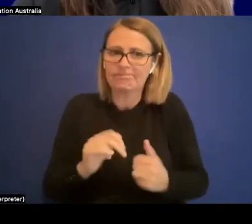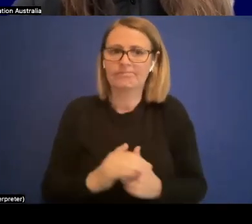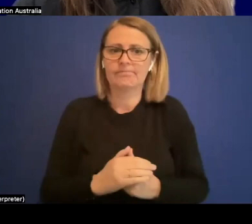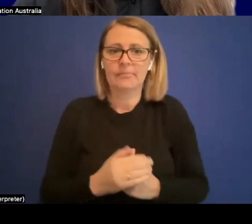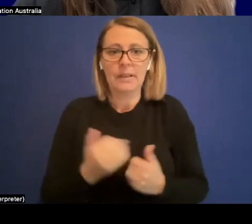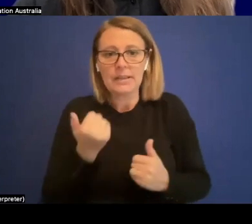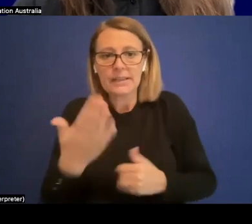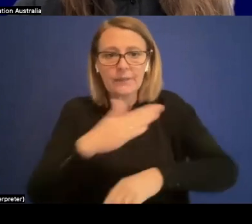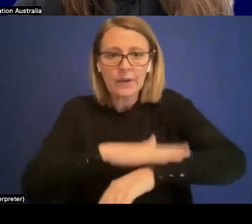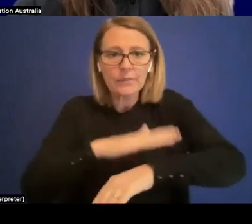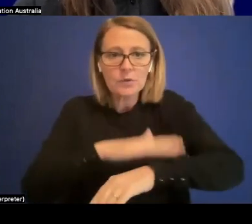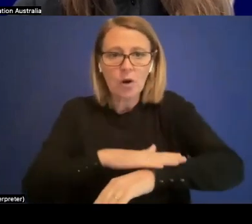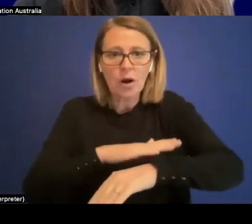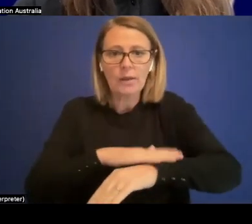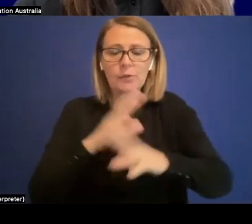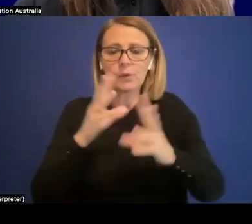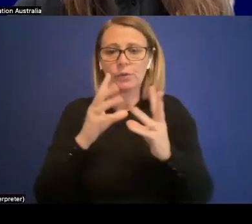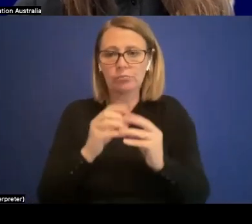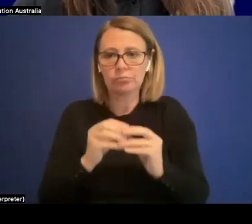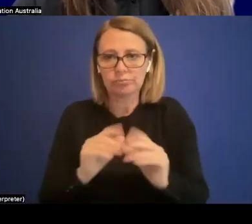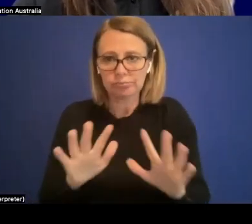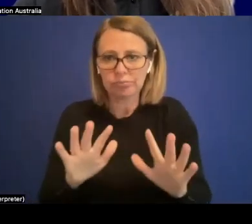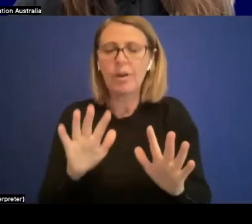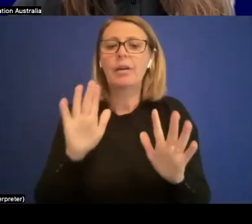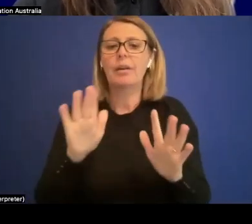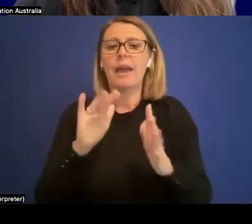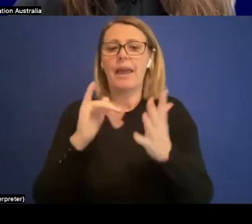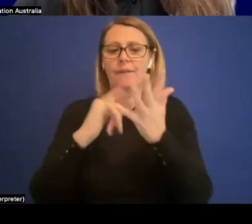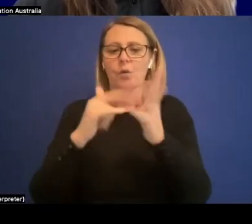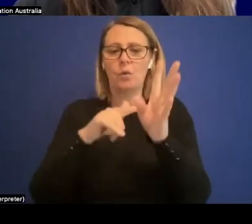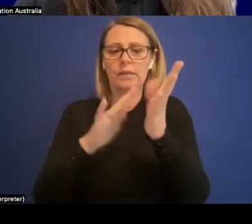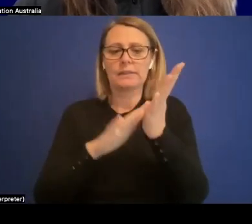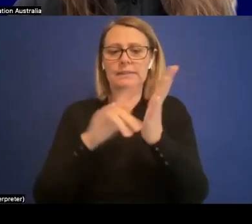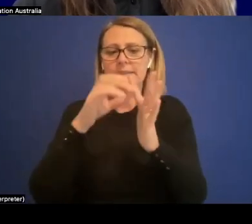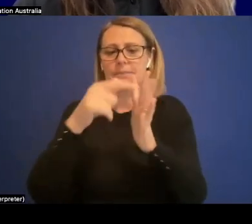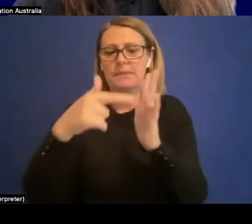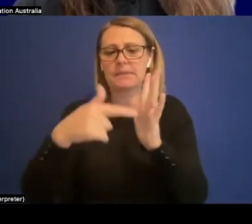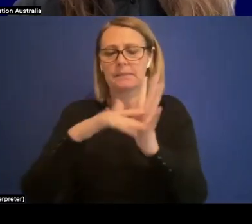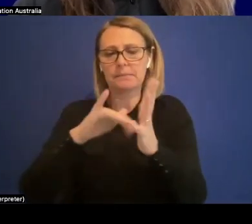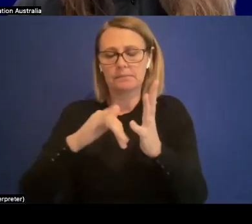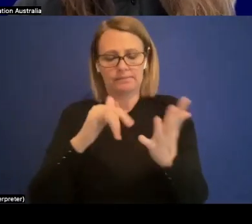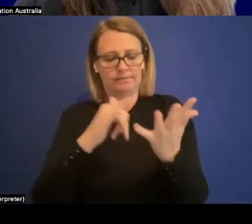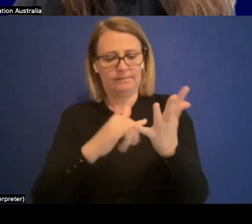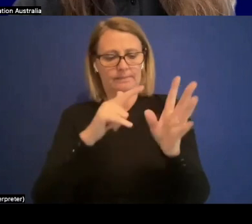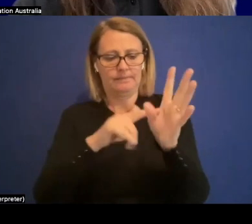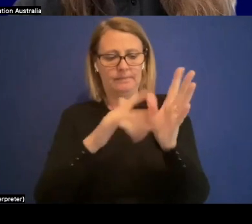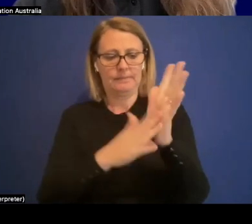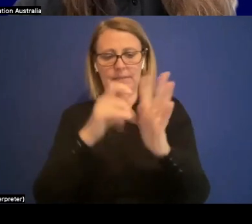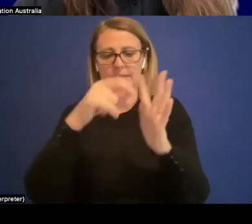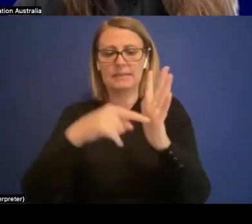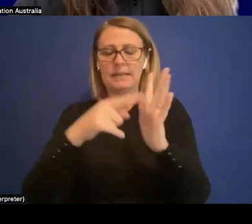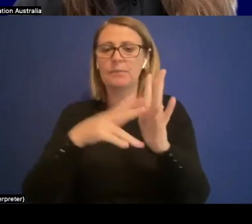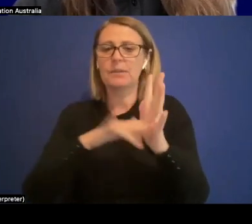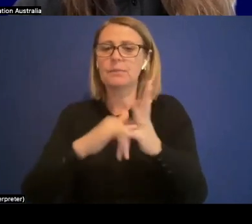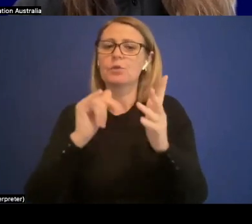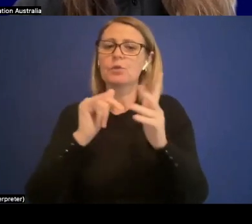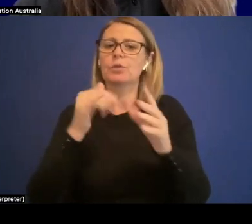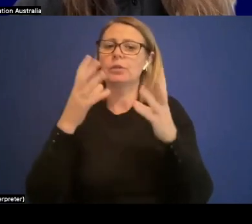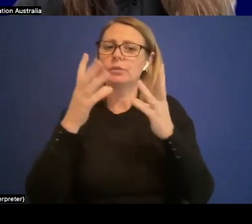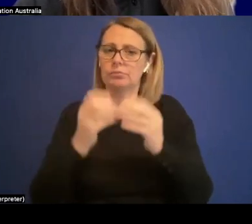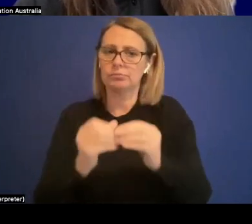and for symptoms to pass and engaging in ongoing team discussion to identify causes contributing